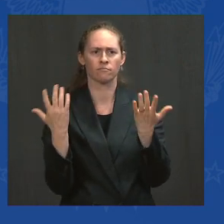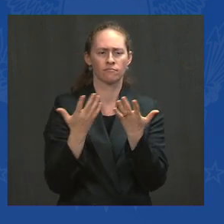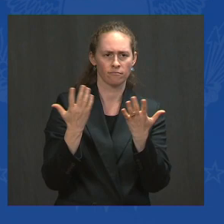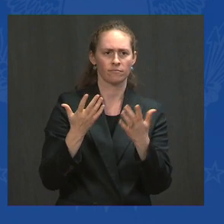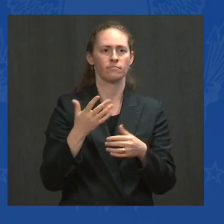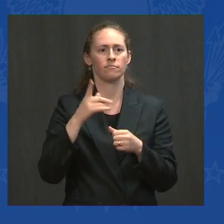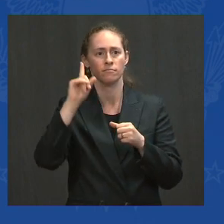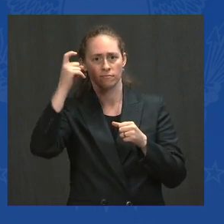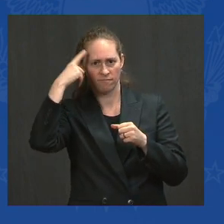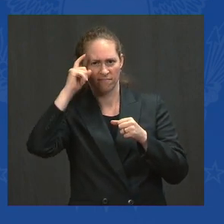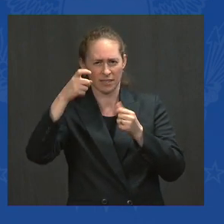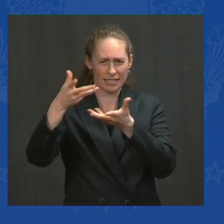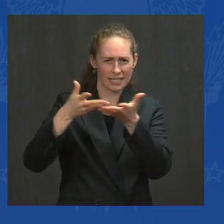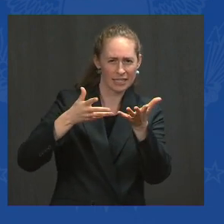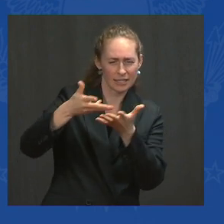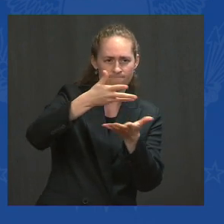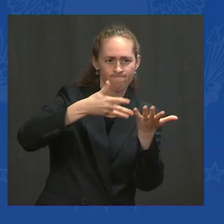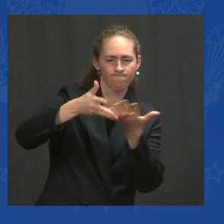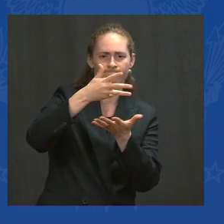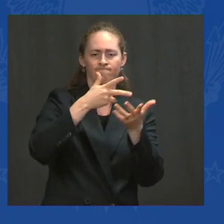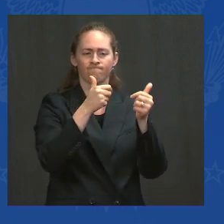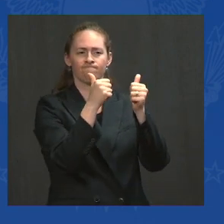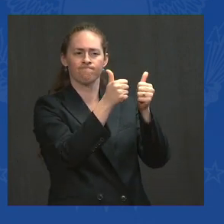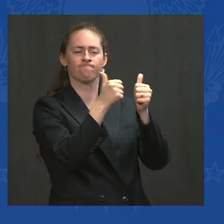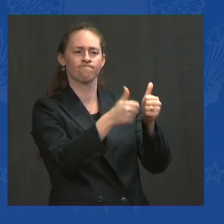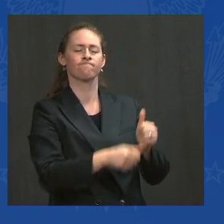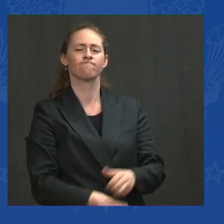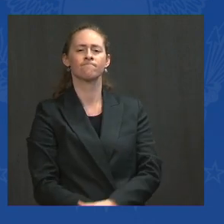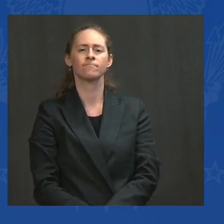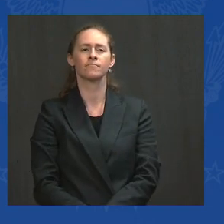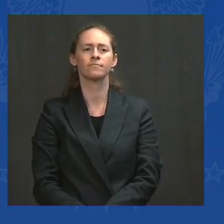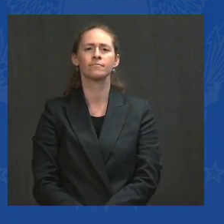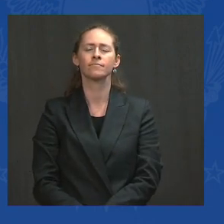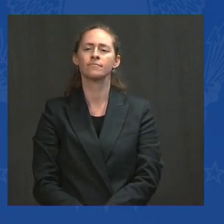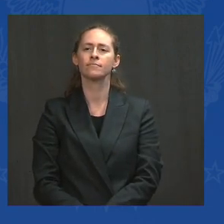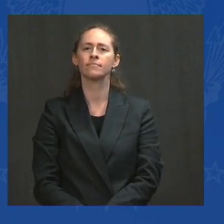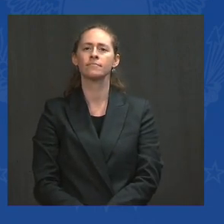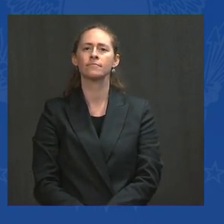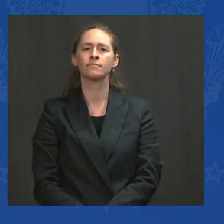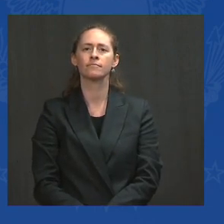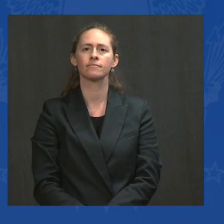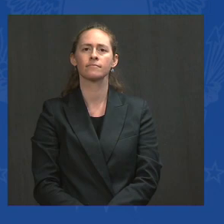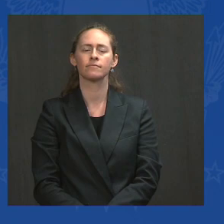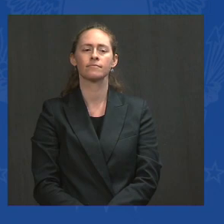That -- that of -- it didn't come to -- it didn't come to fruition.